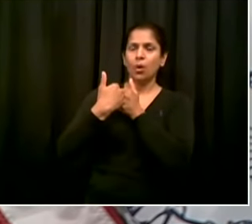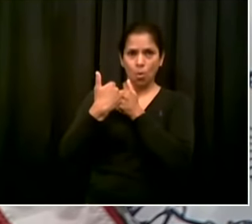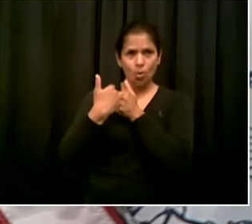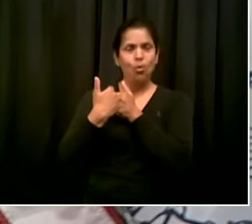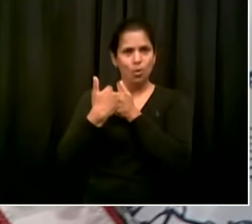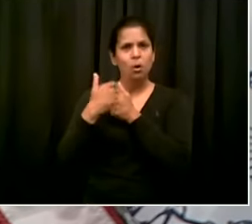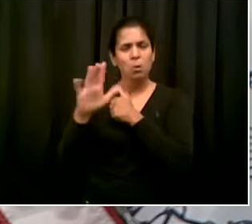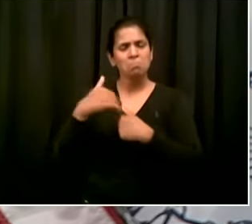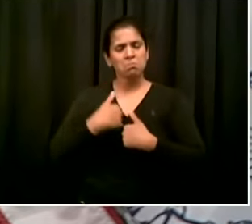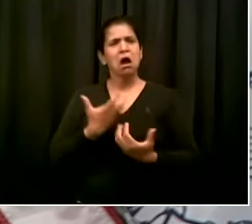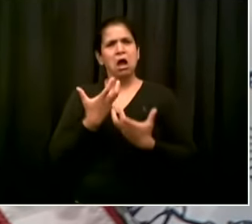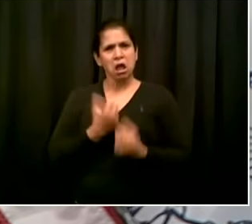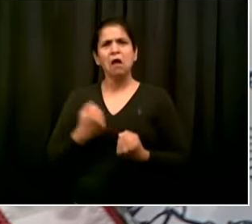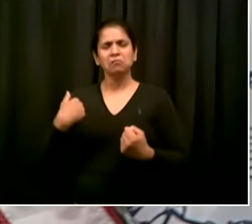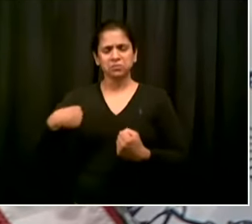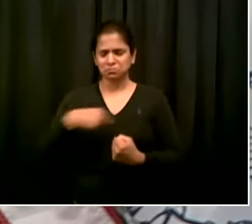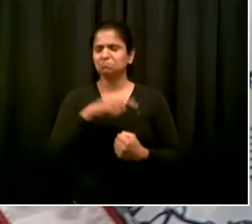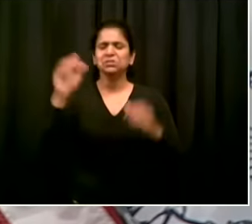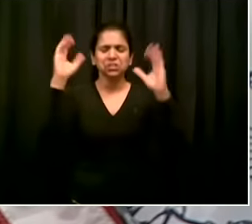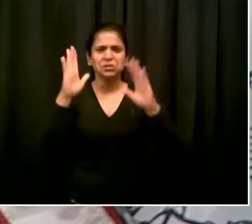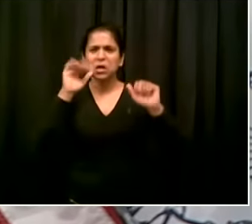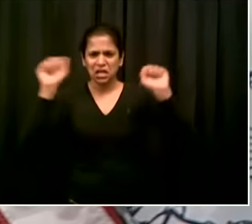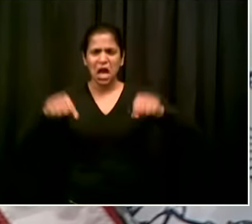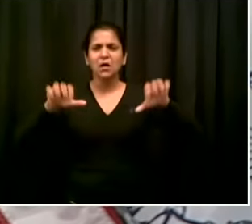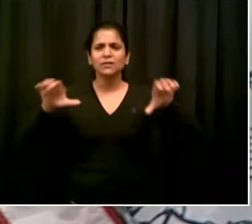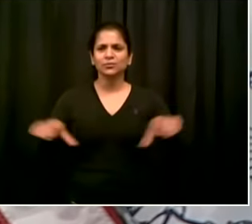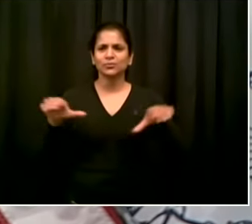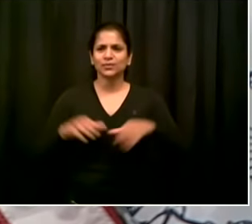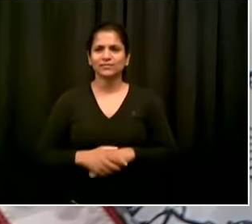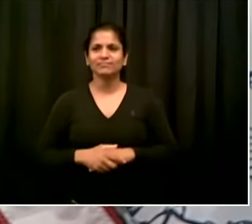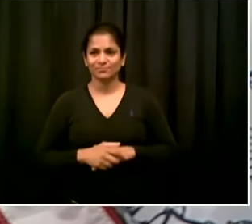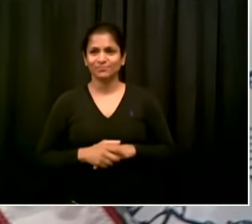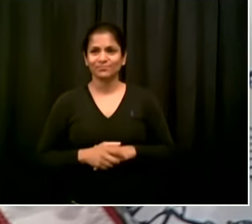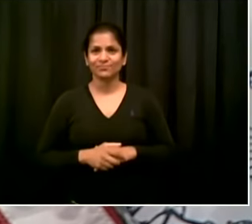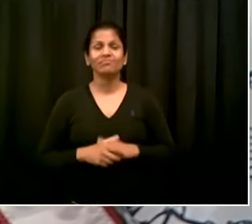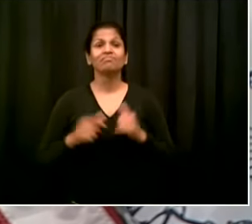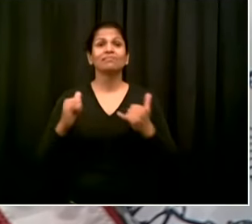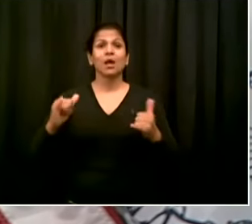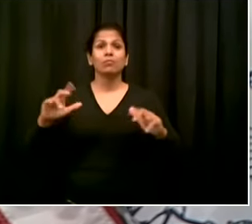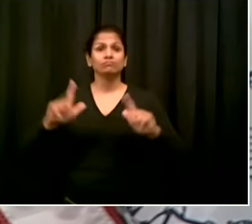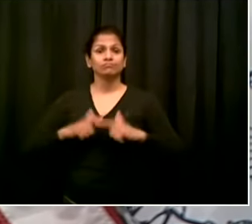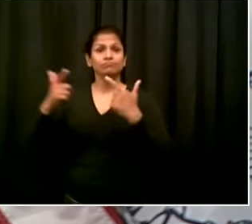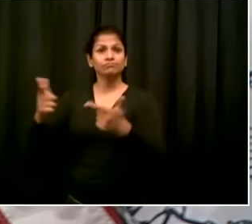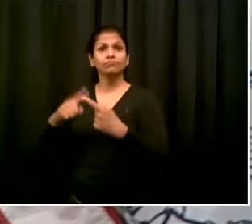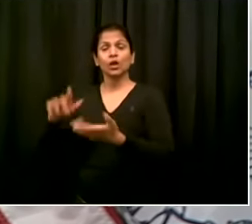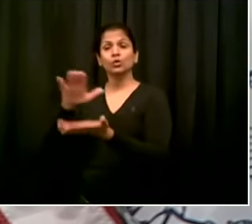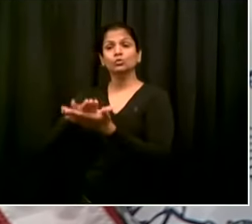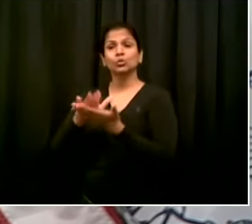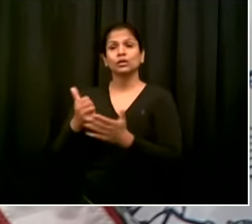SOME OF THEM WILL BE AT HOME ARLENING ONLINE AND OTHER KIDS ALL REMOT.E IN NOVEMBER FAMILIES LWIL